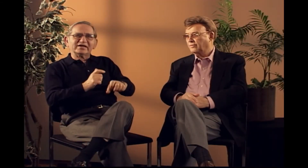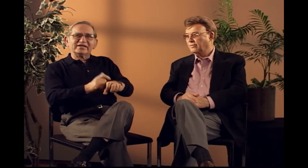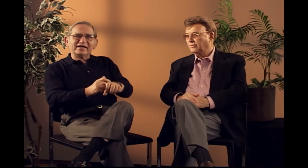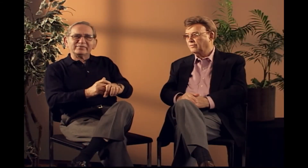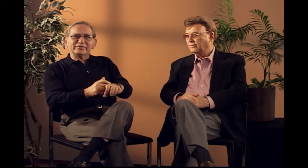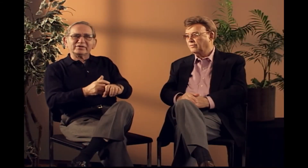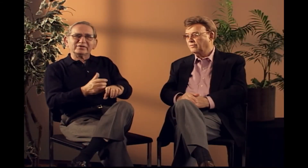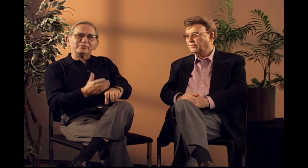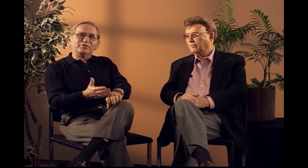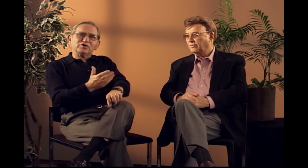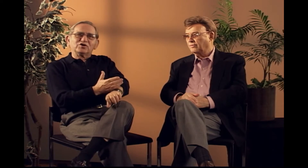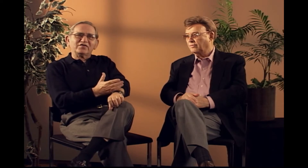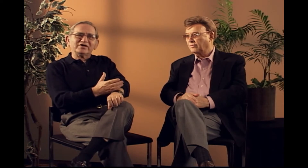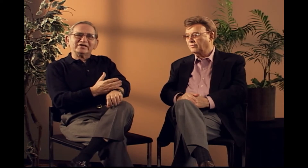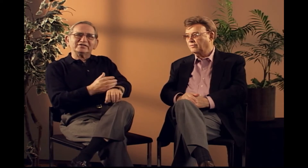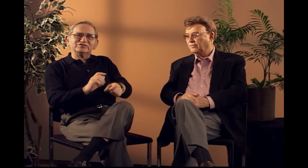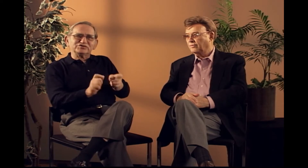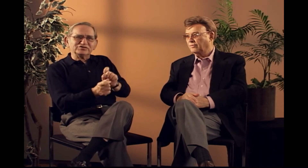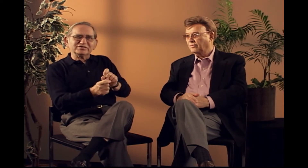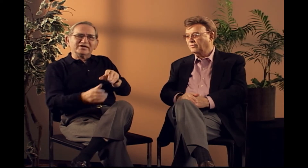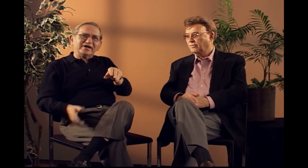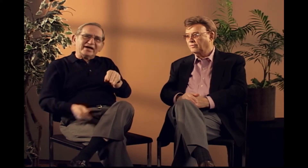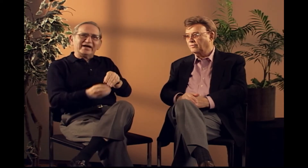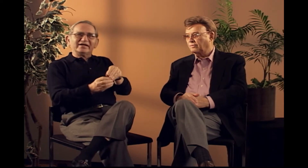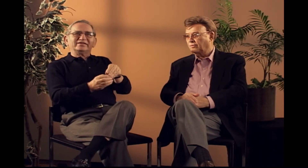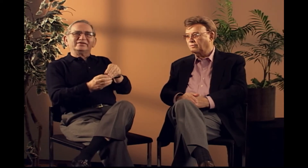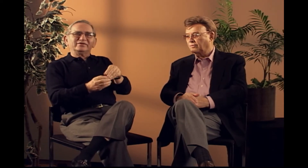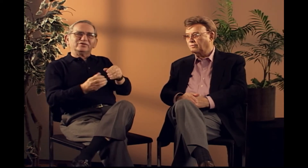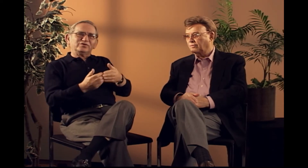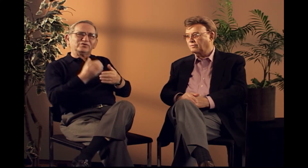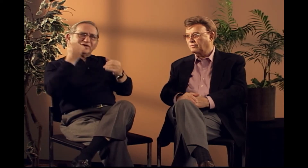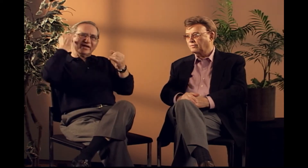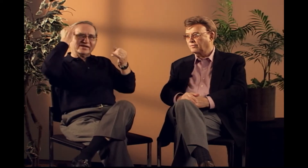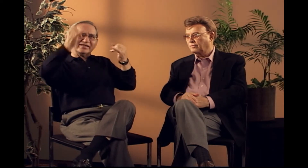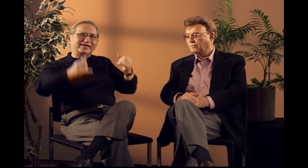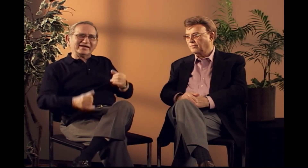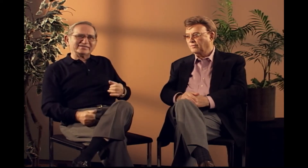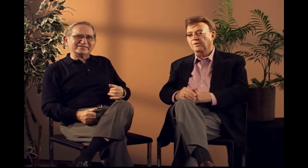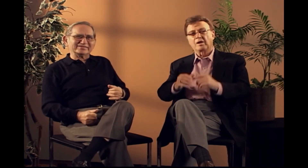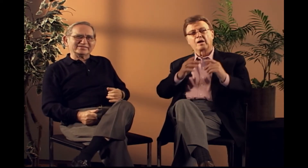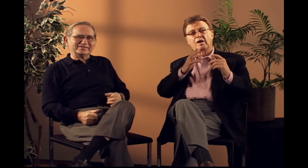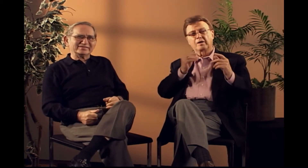showing off their money that they had made. So again, every time, we would improve upon and add